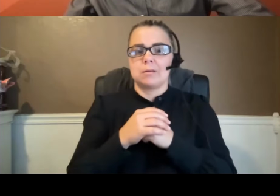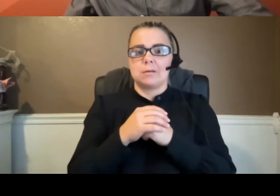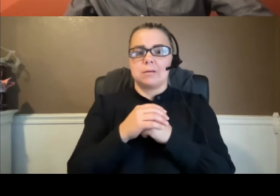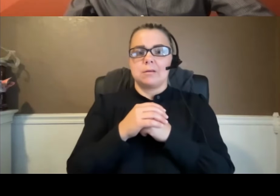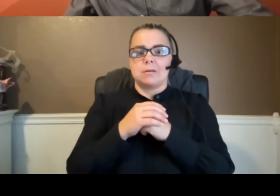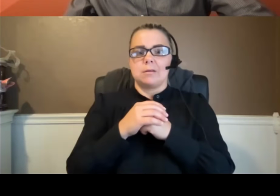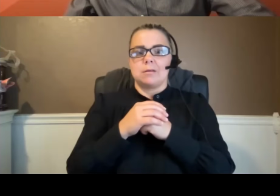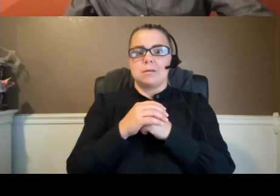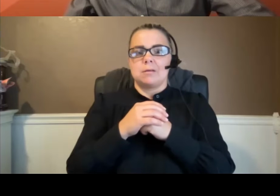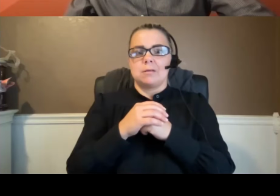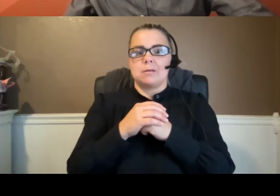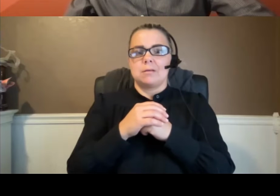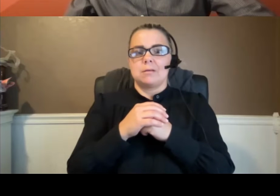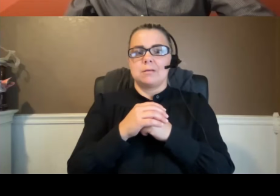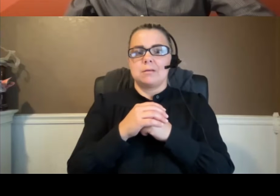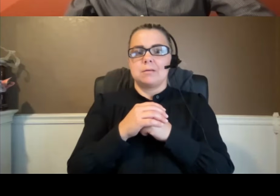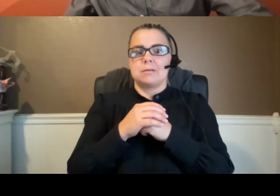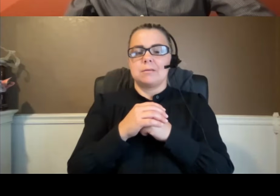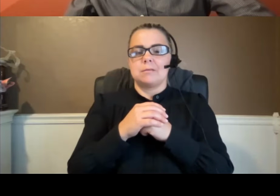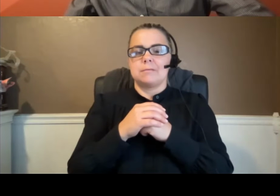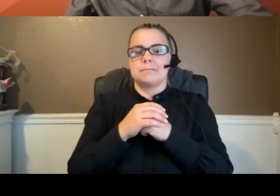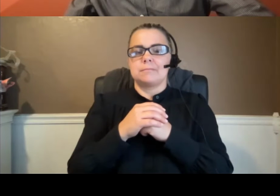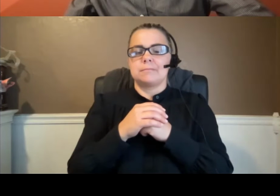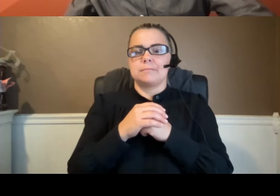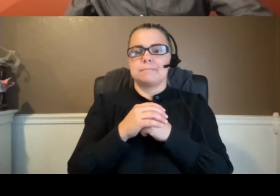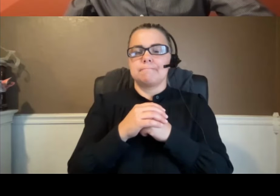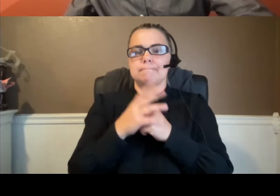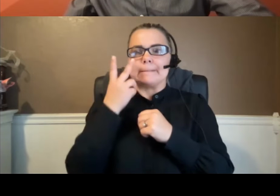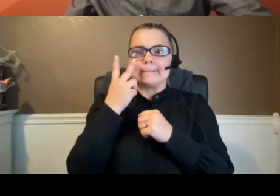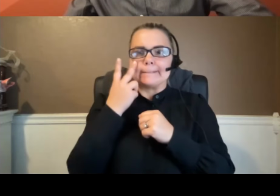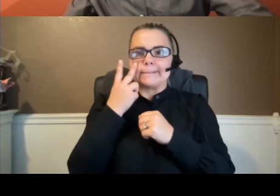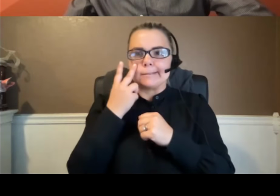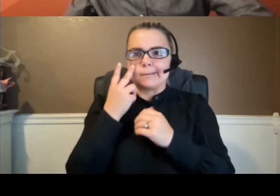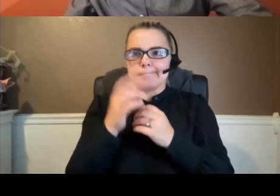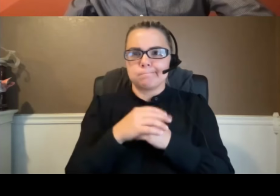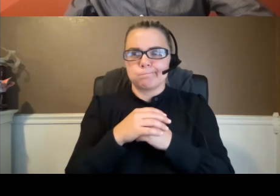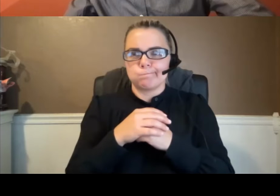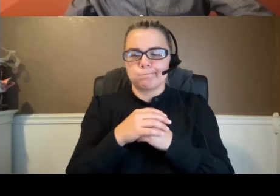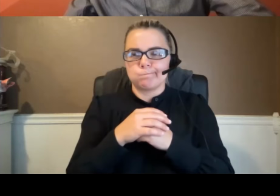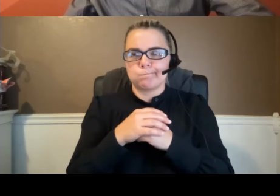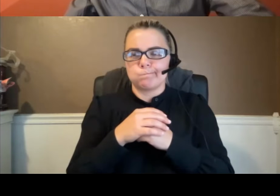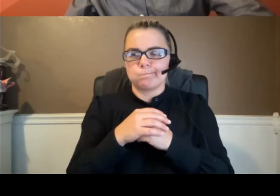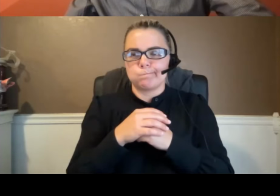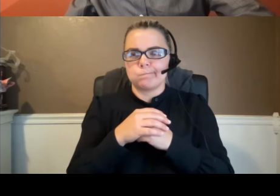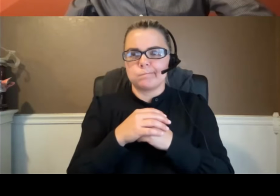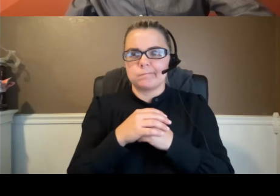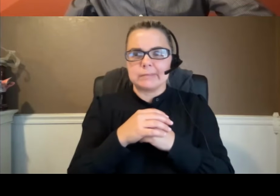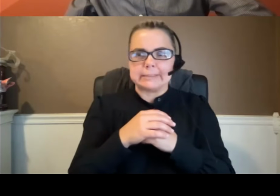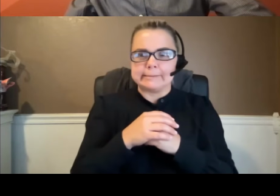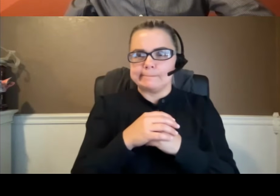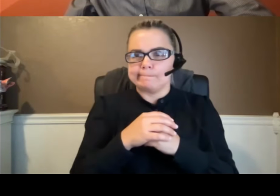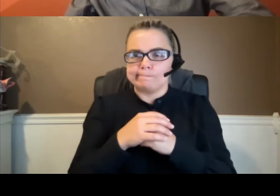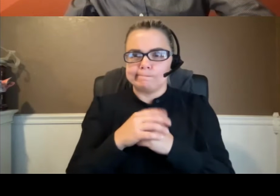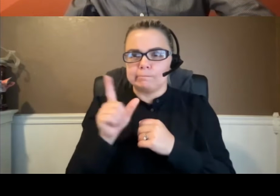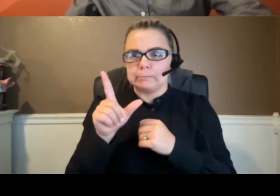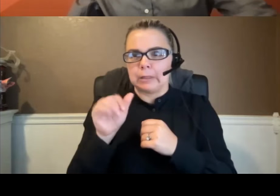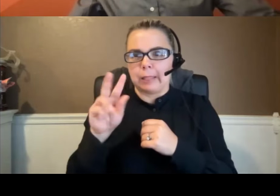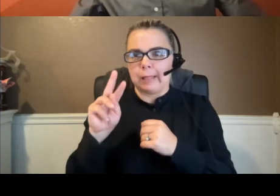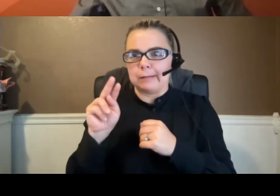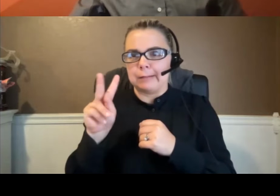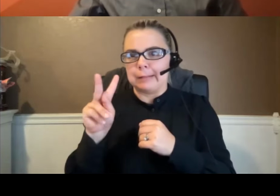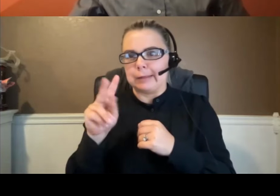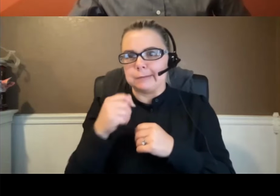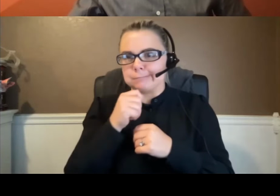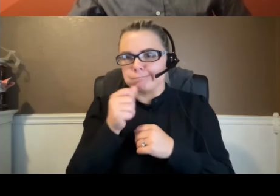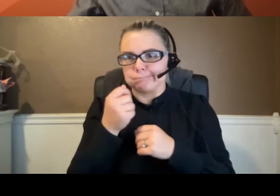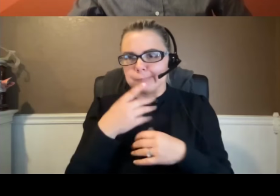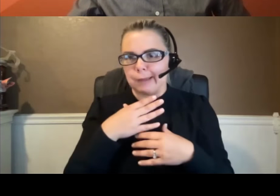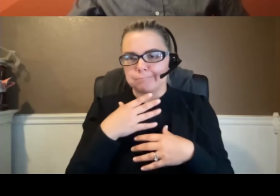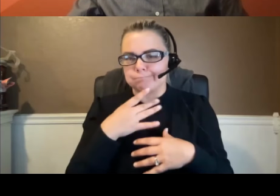I'm sure the screen loads back. I got it. It's because of the link I clicked. This one is,